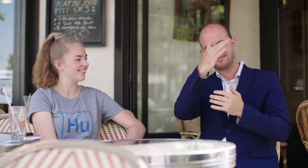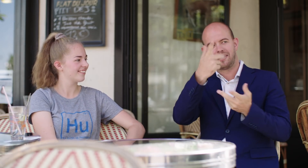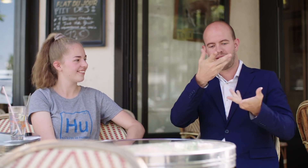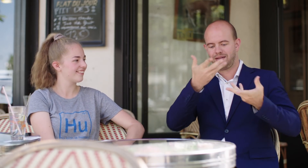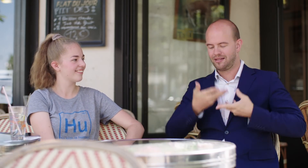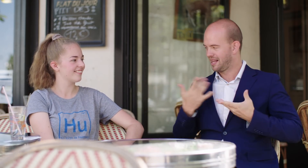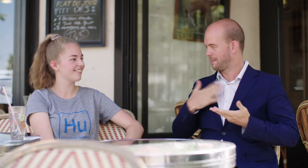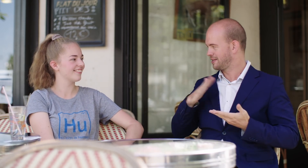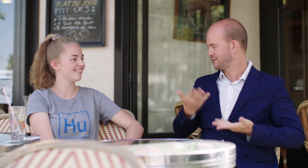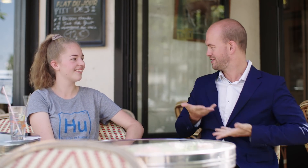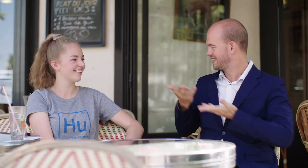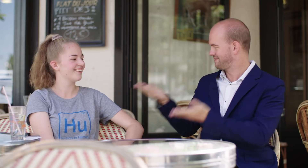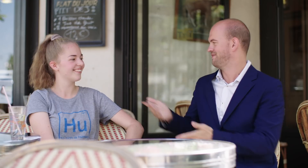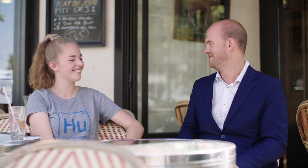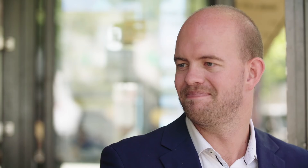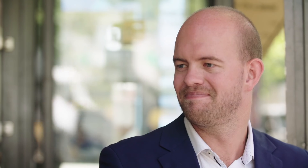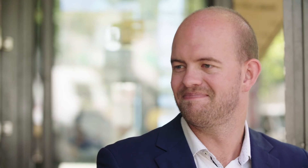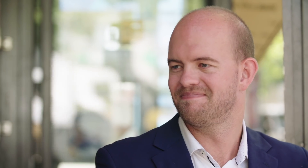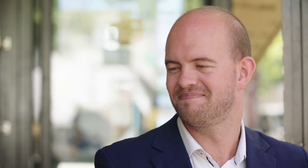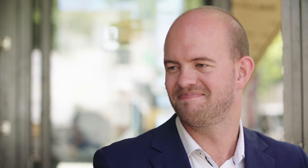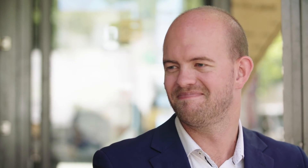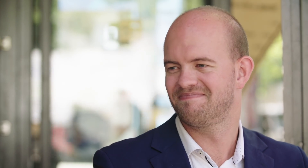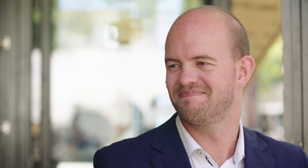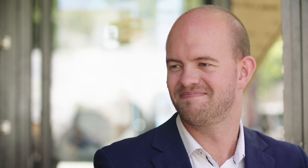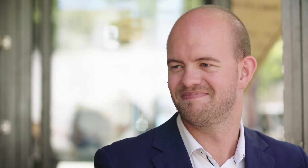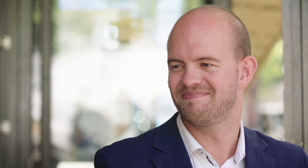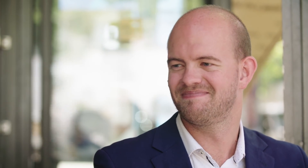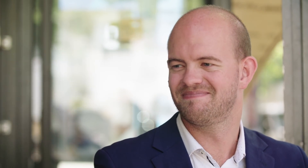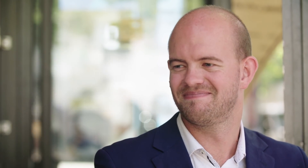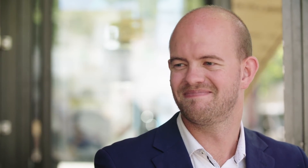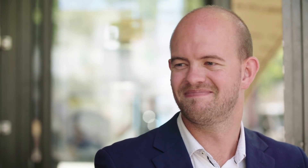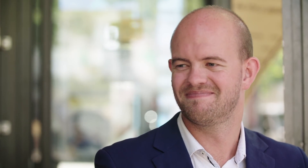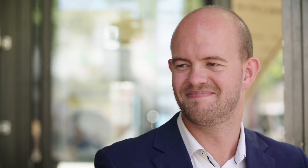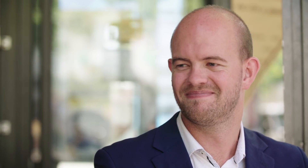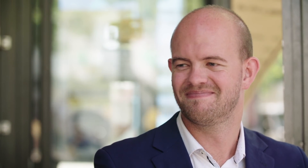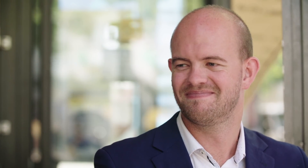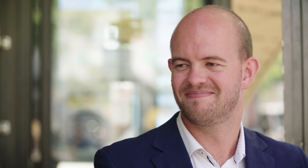And then for you to pass it on to others. Mark's a very, very important person to our family,